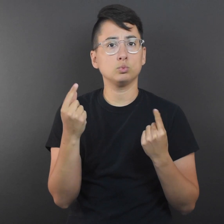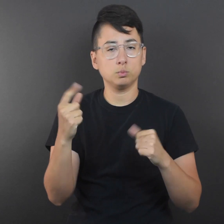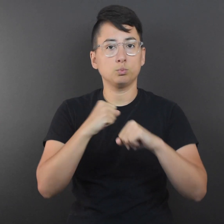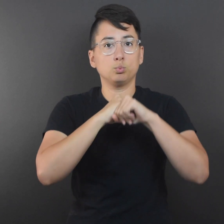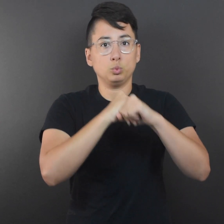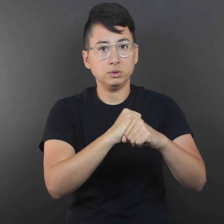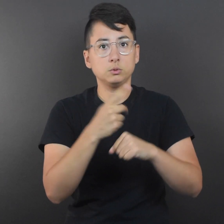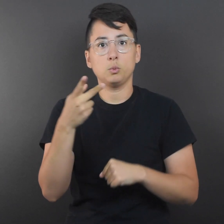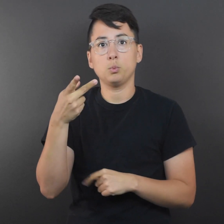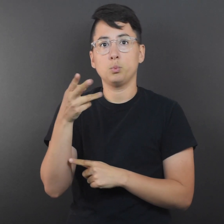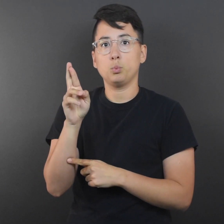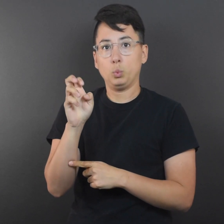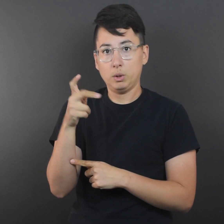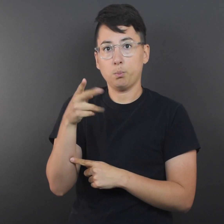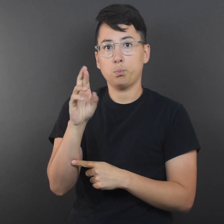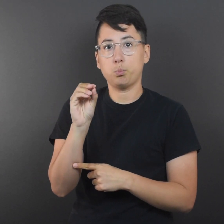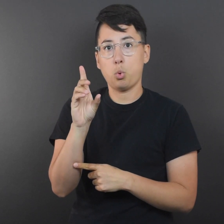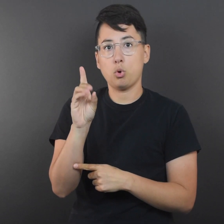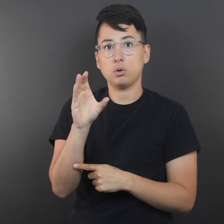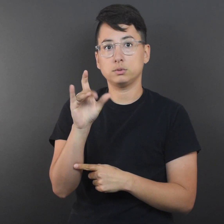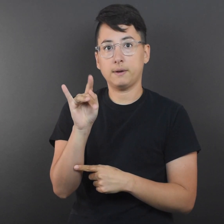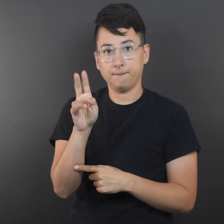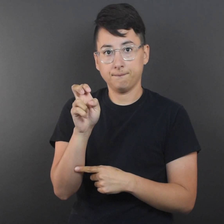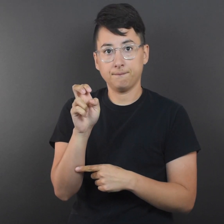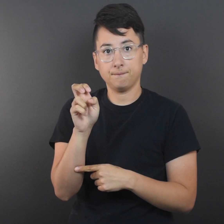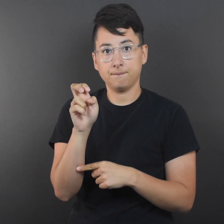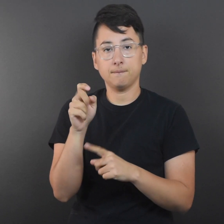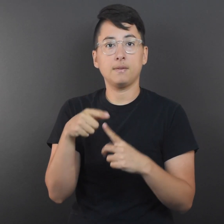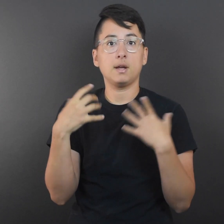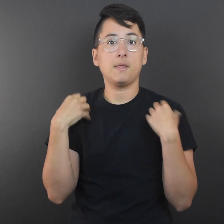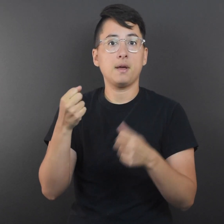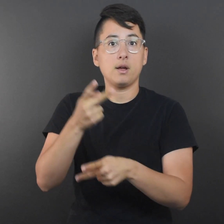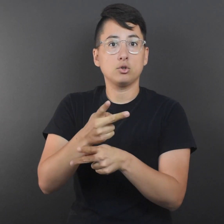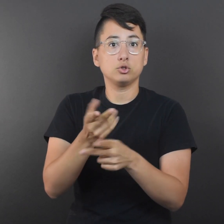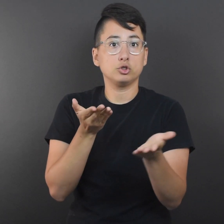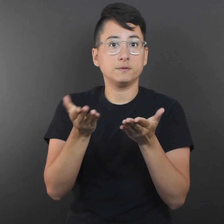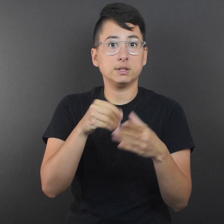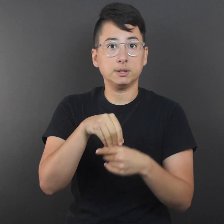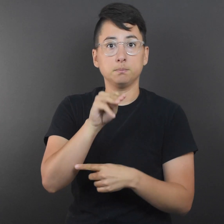seeking or providing abortions in Minnesota from laws in other states.